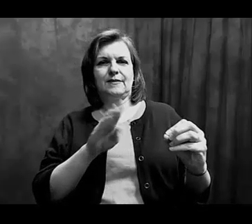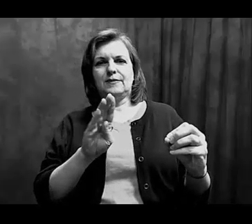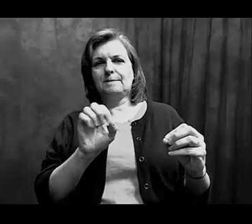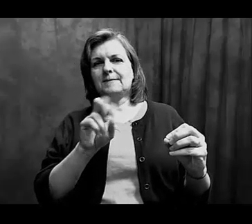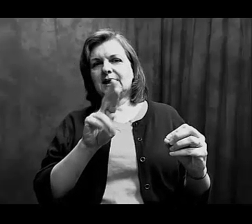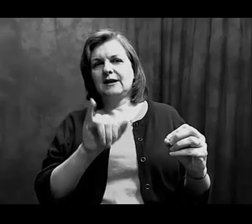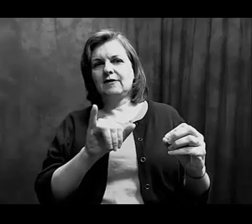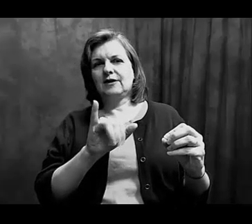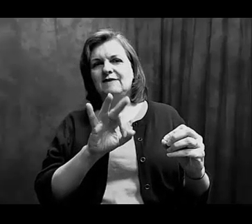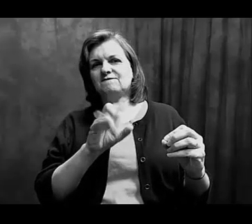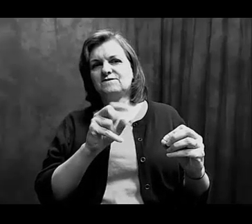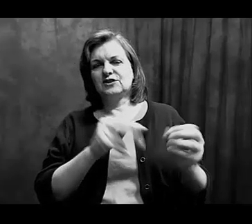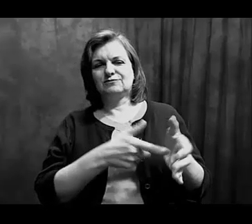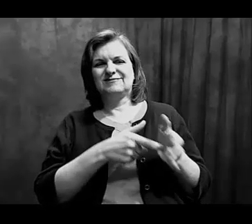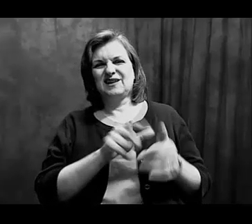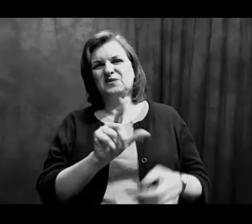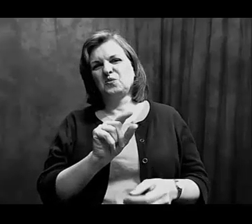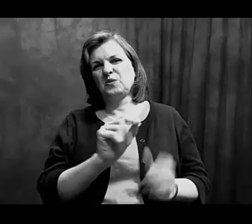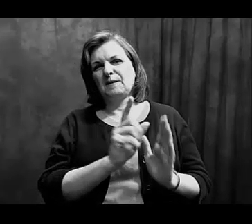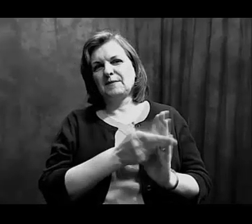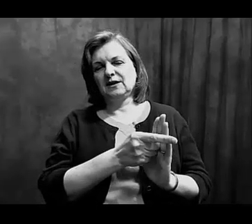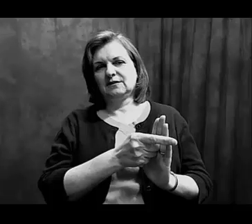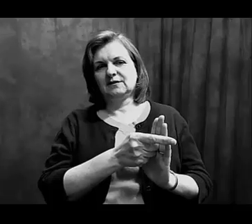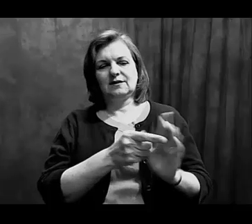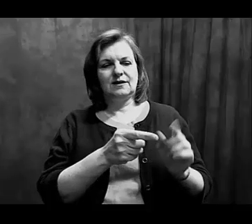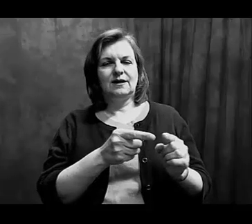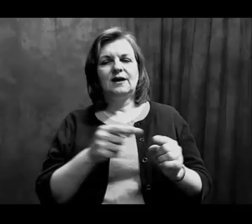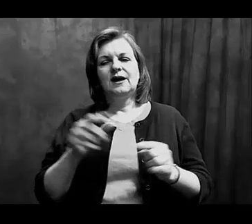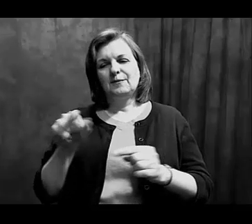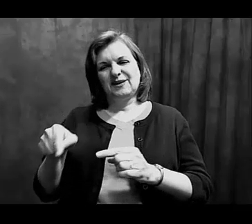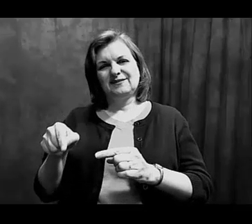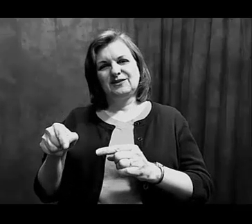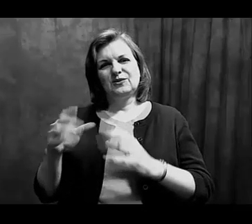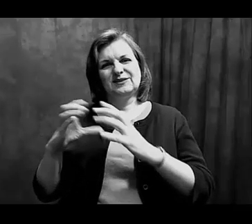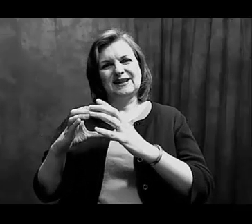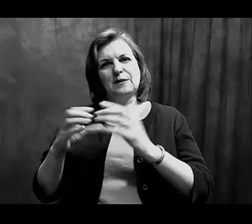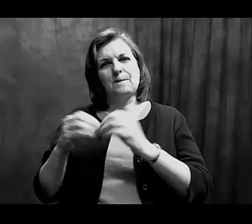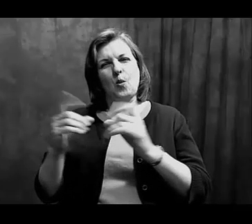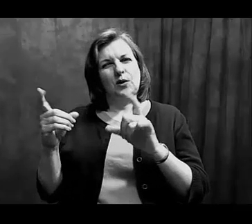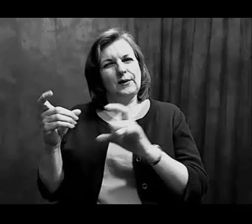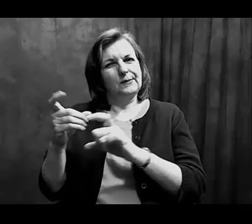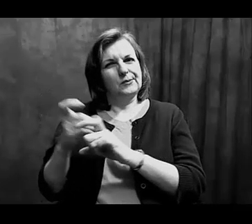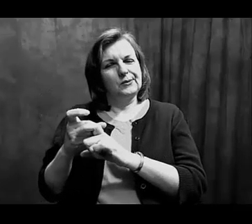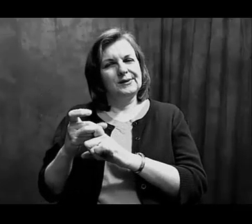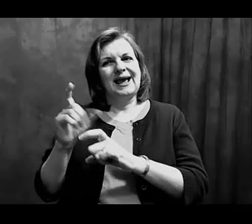so the complexity of the cells with growing and orgtanelles and having to go through a lot